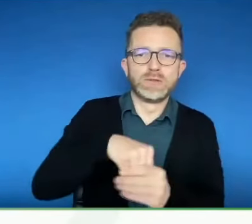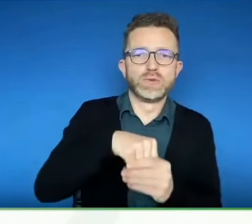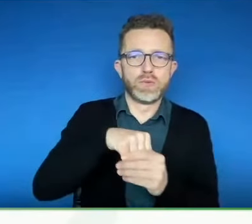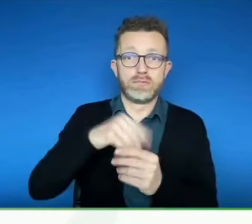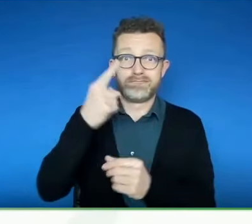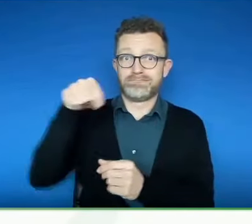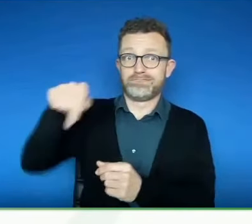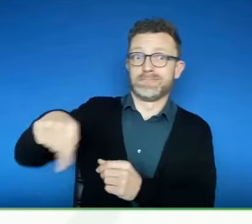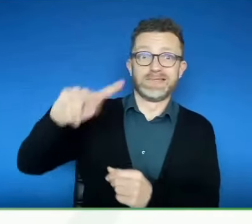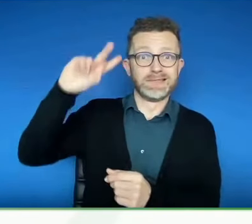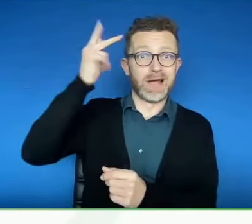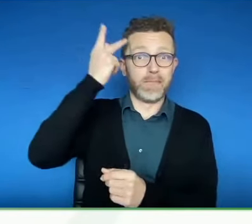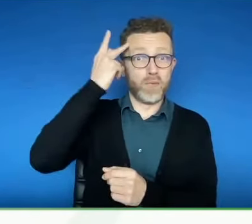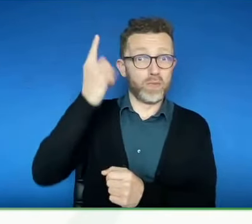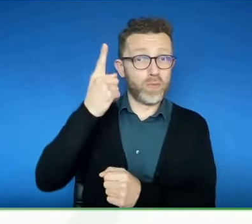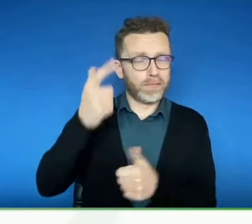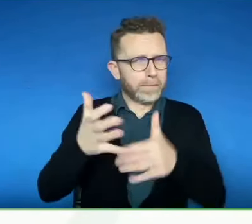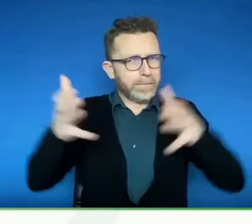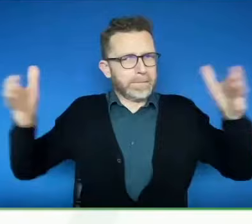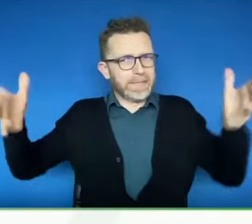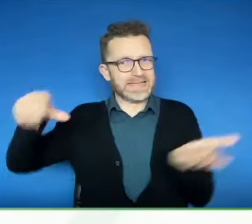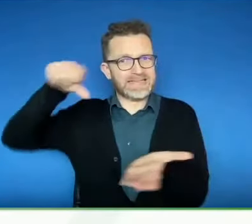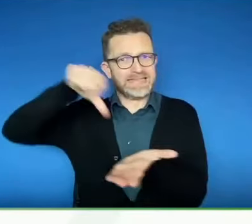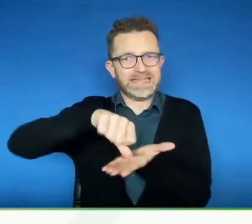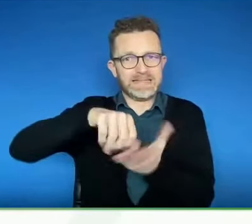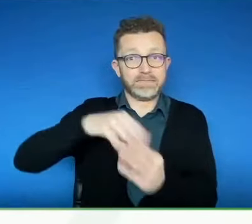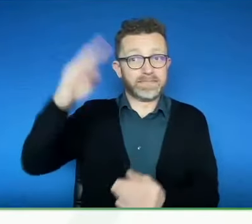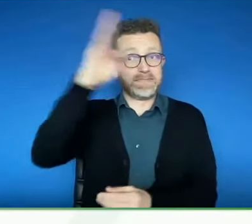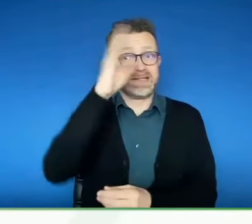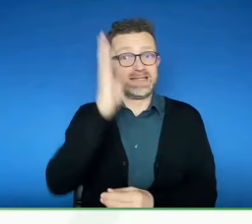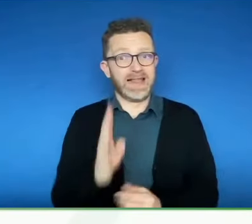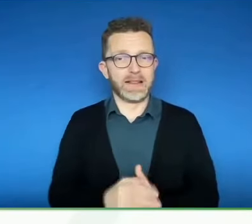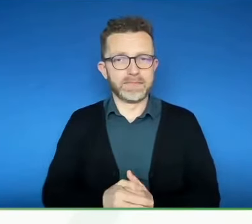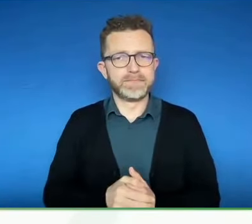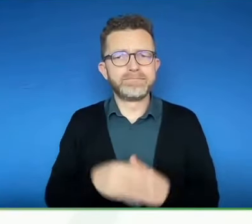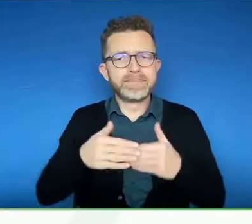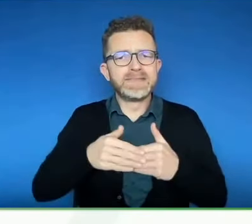Well first challenge is we have a few financial resources as well